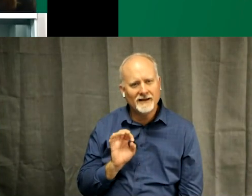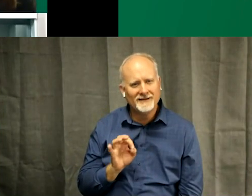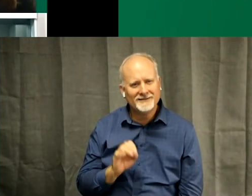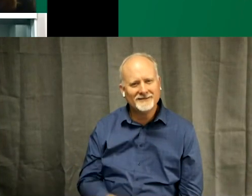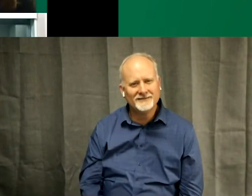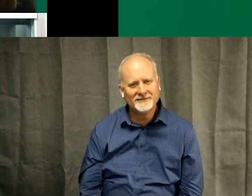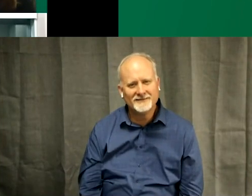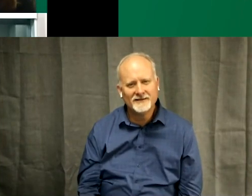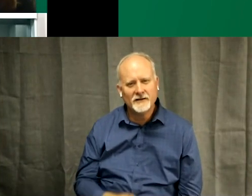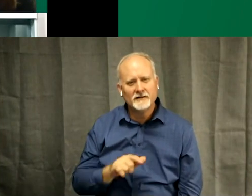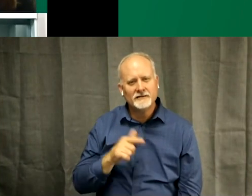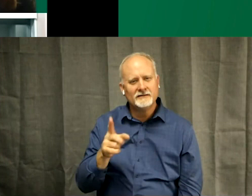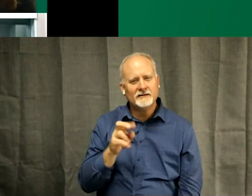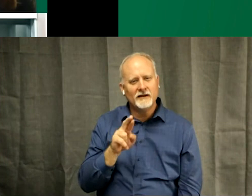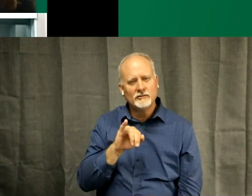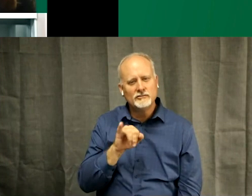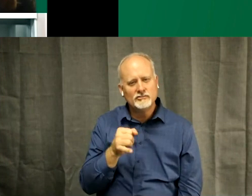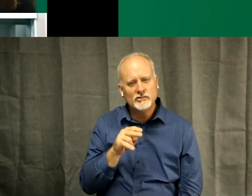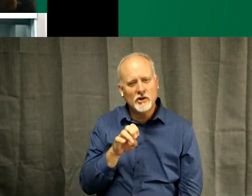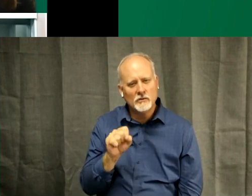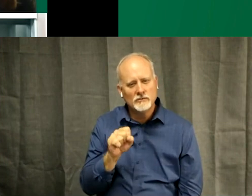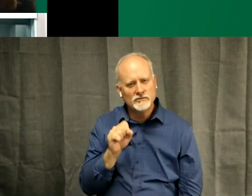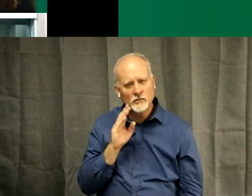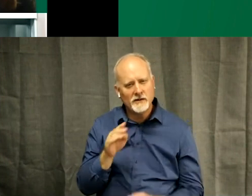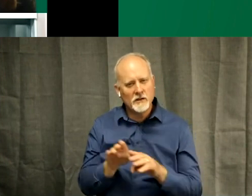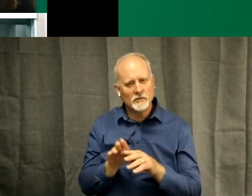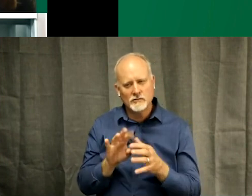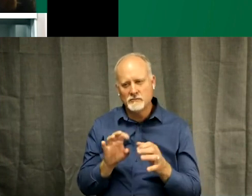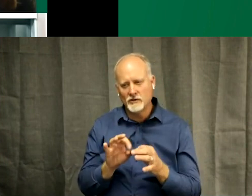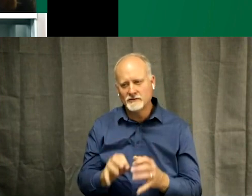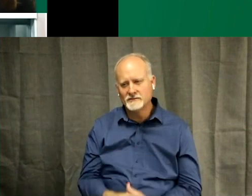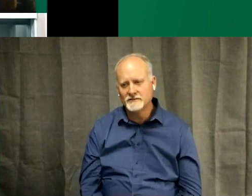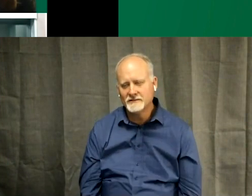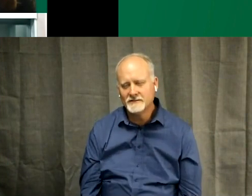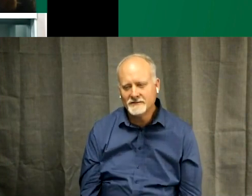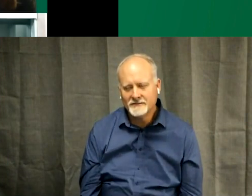now we're going to pass it to dr jones who has closing remarks first blazers thank you